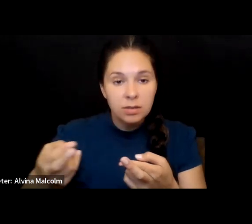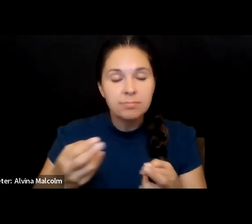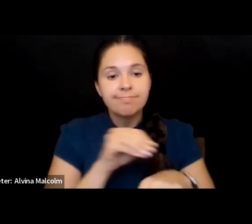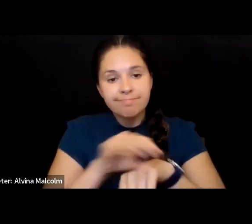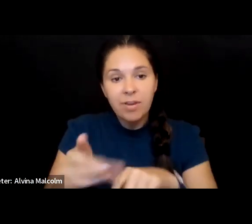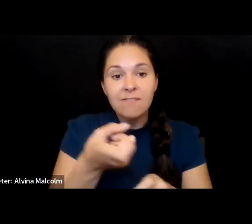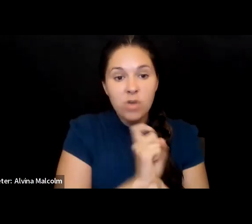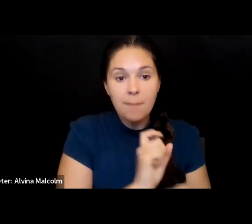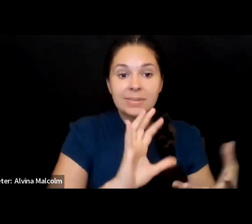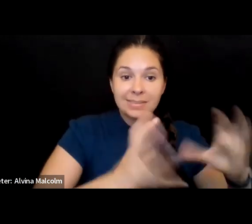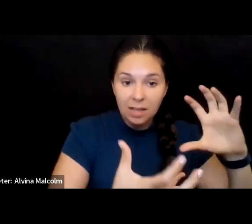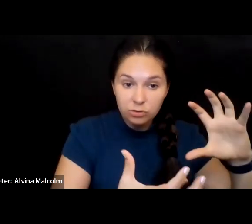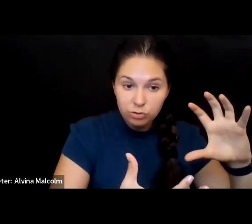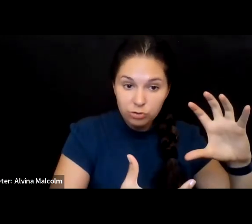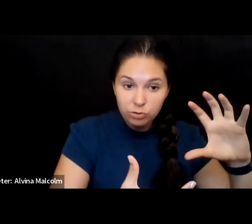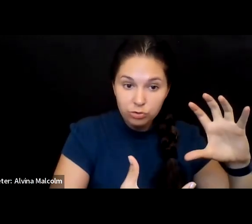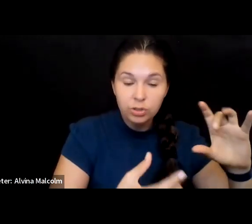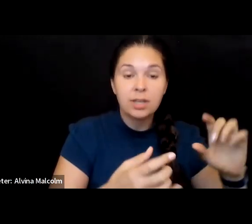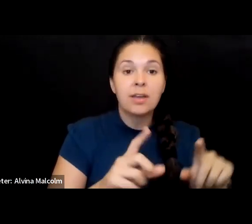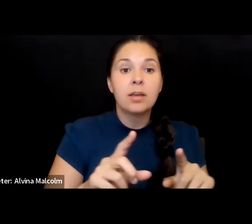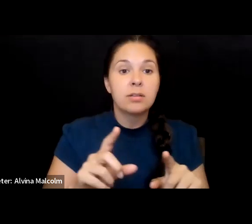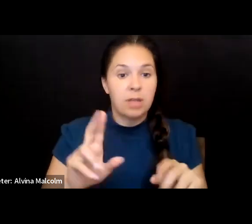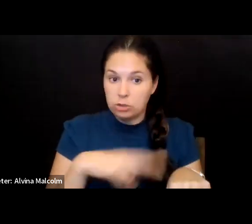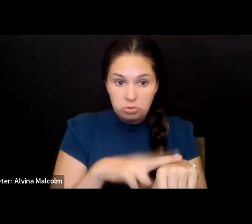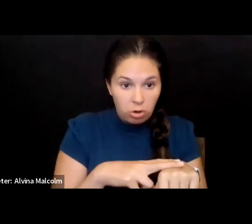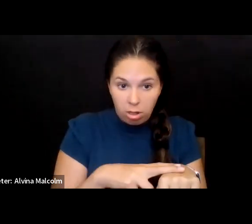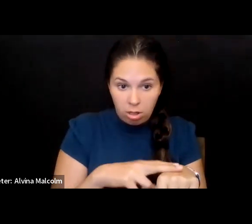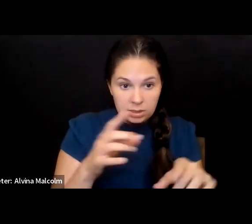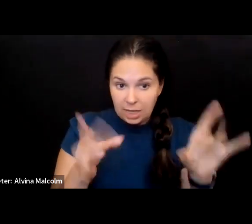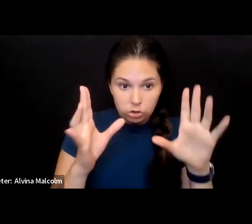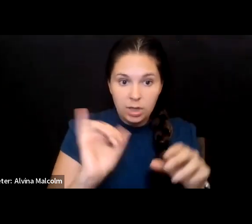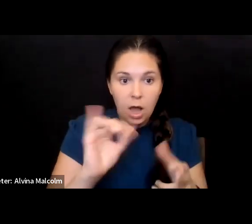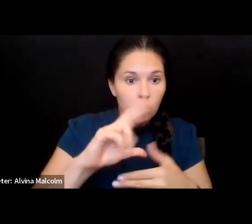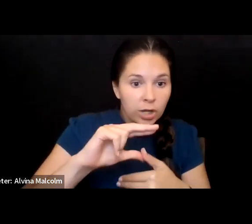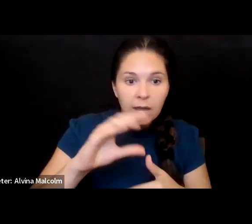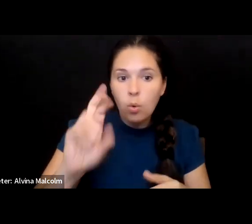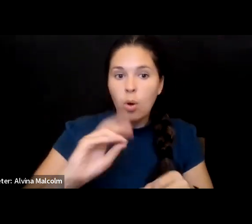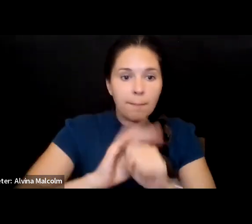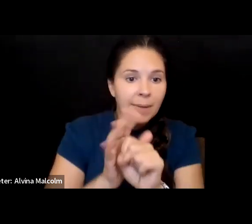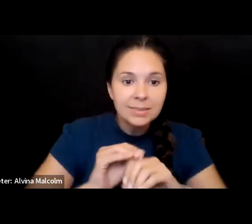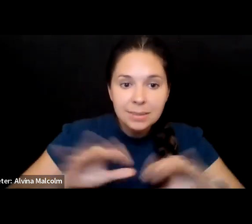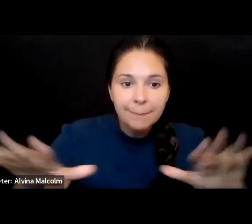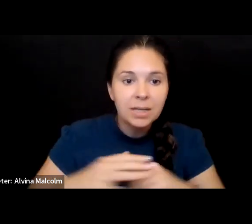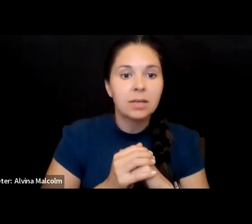recovery resulting in systemic change. People with disabilities will have equal access to the community resources